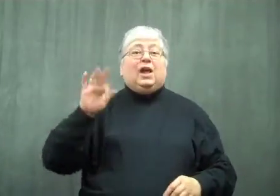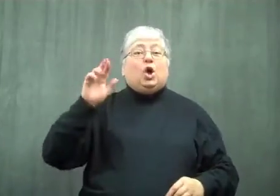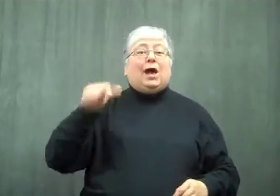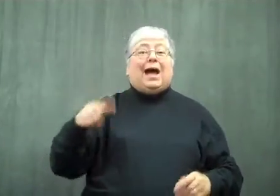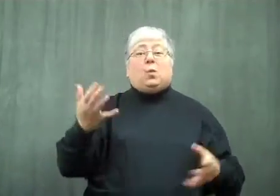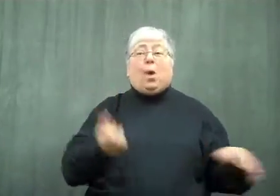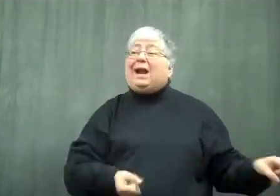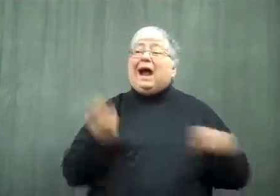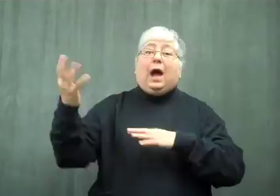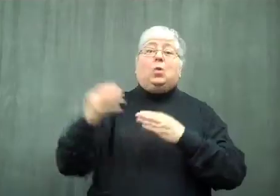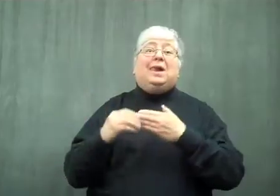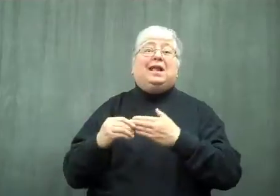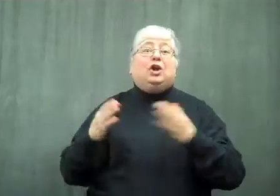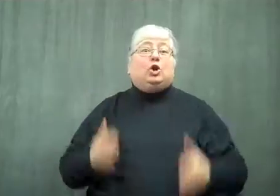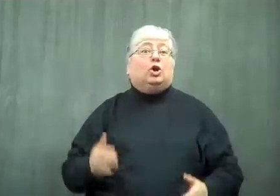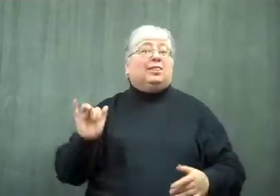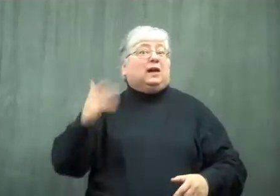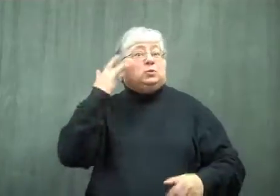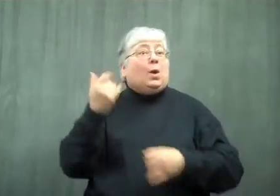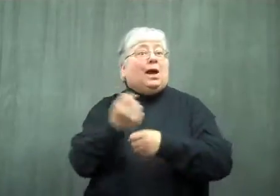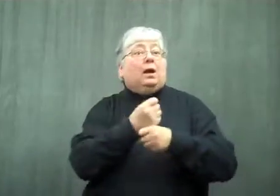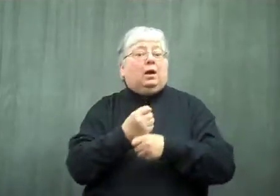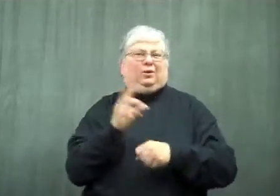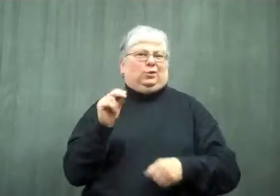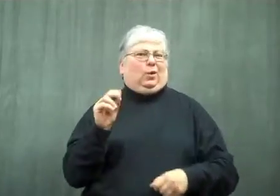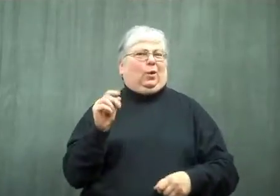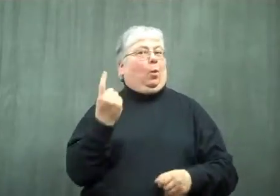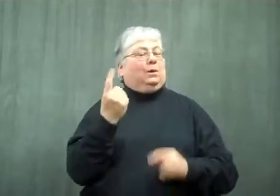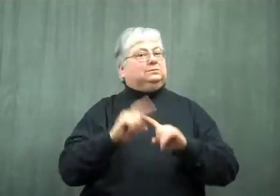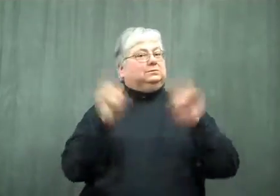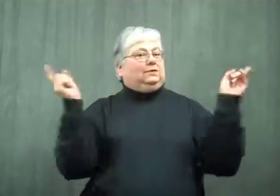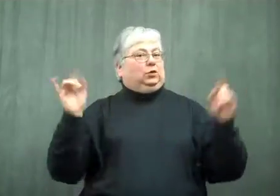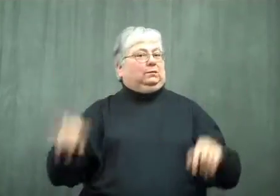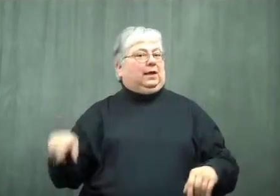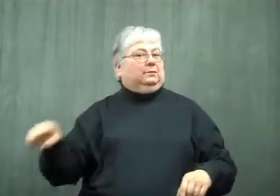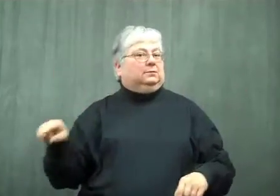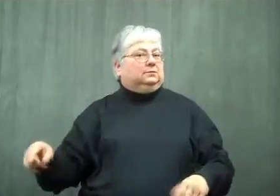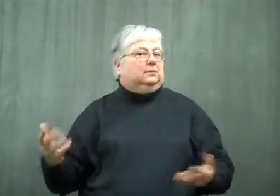The protesters are not looking to oust the leadership, unlike other countries.